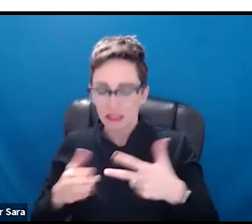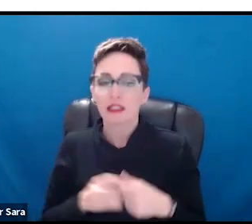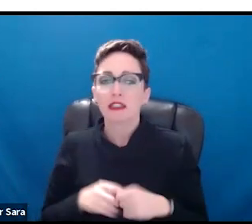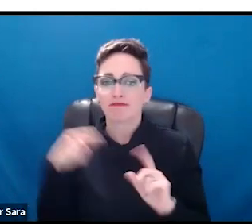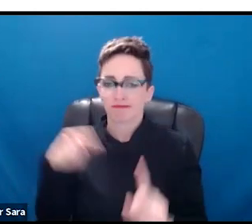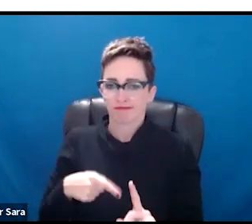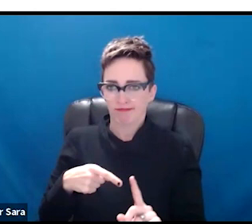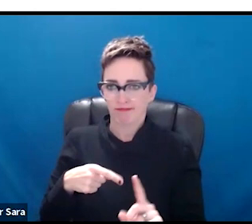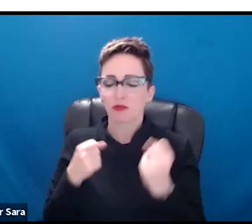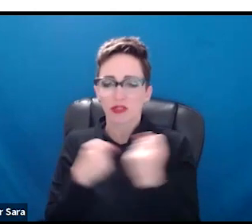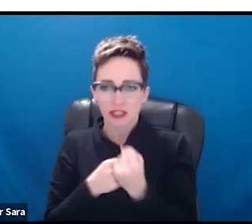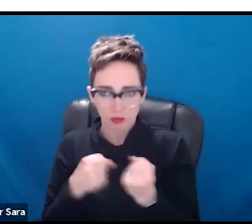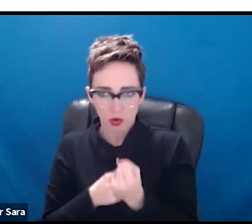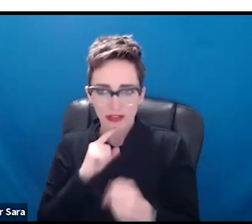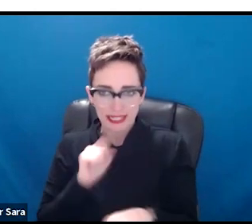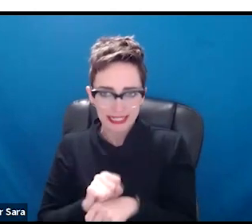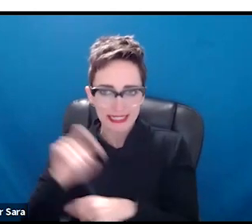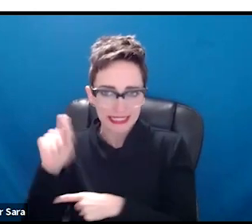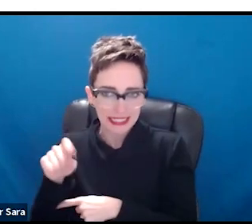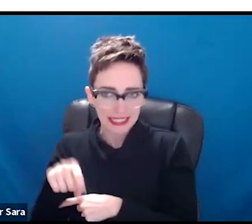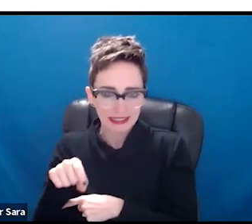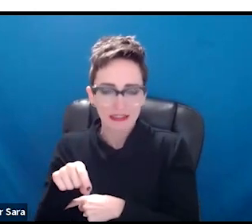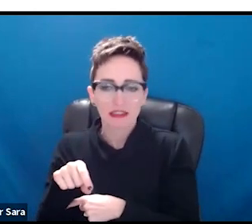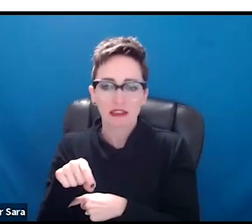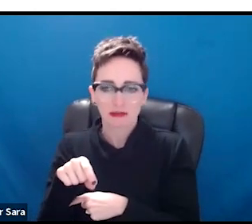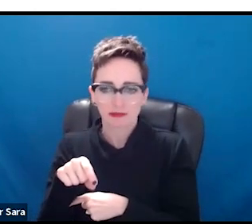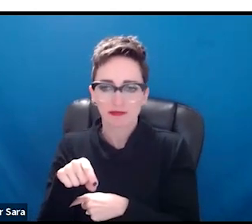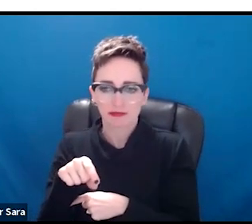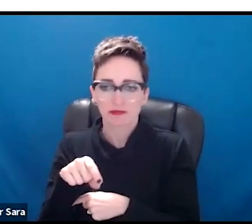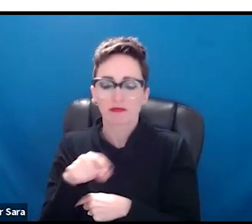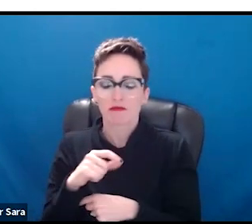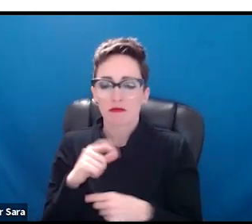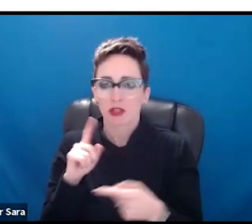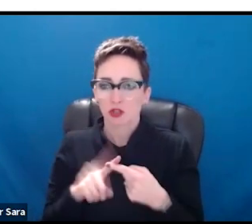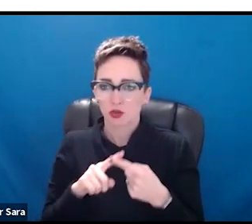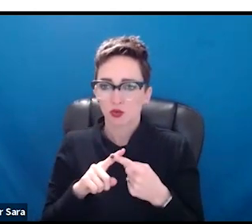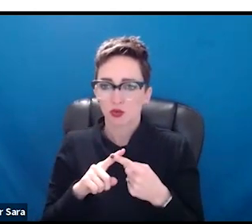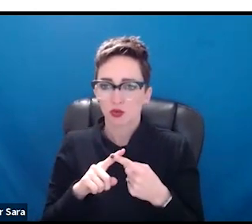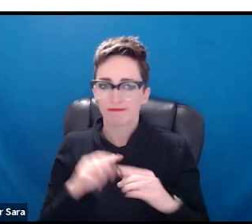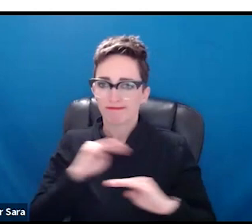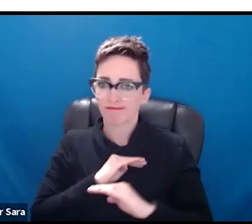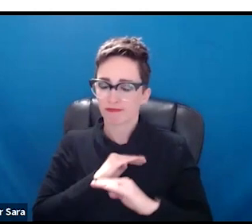to make sure that we can get to realizing the vision that we have for our system.